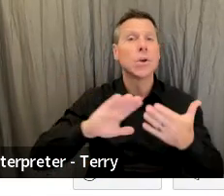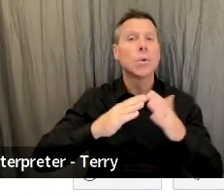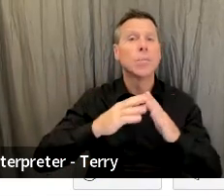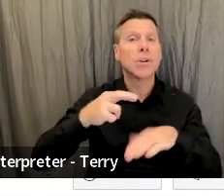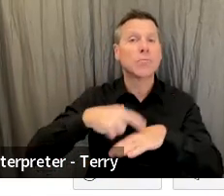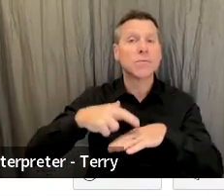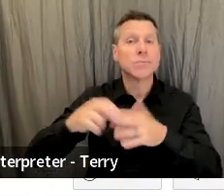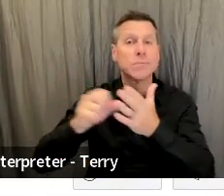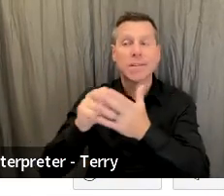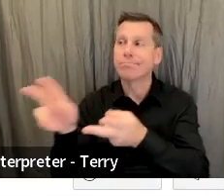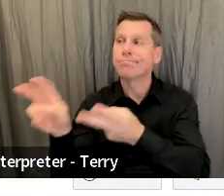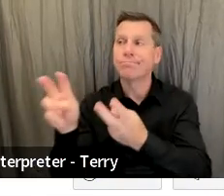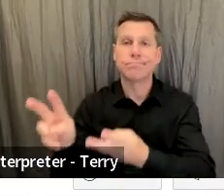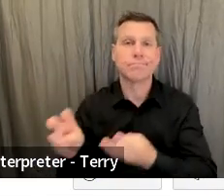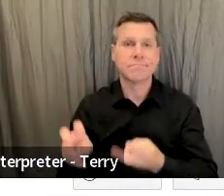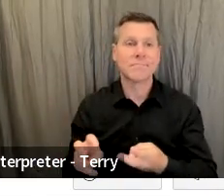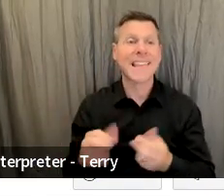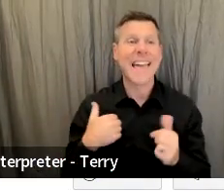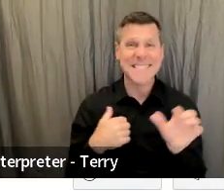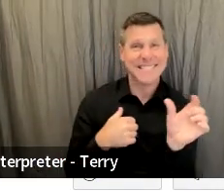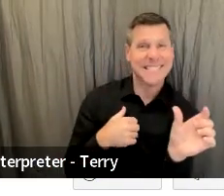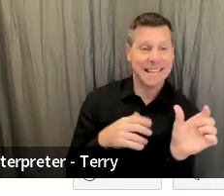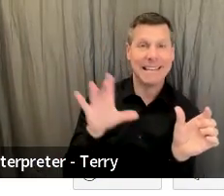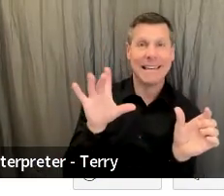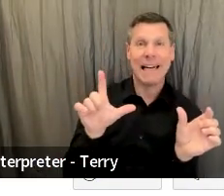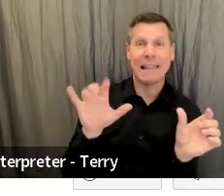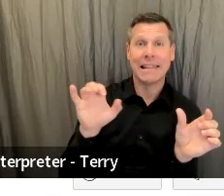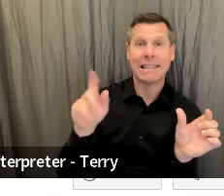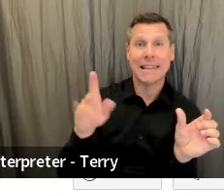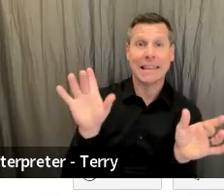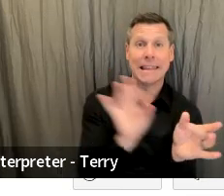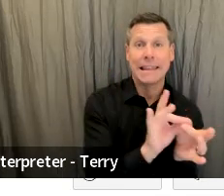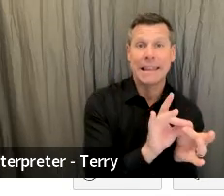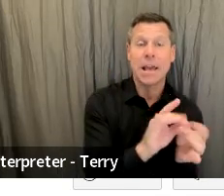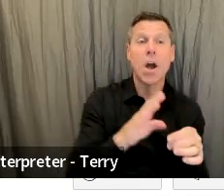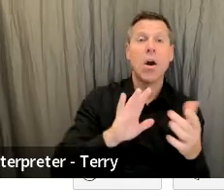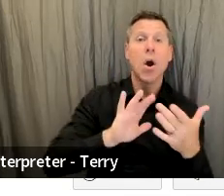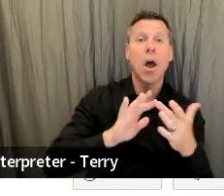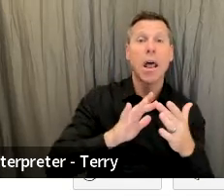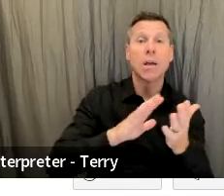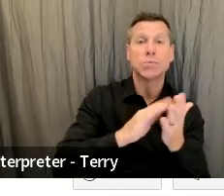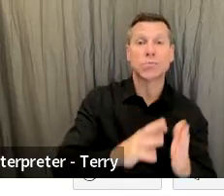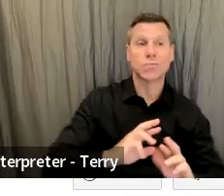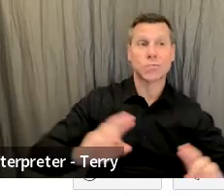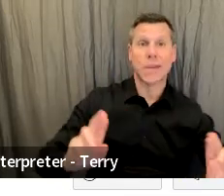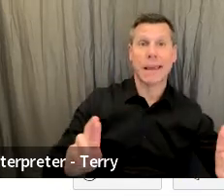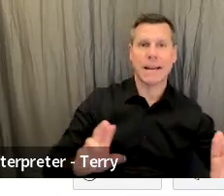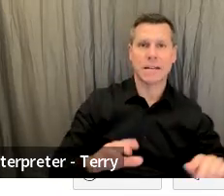We included a link to the campus's online student readiness. So especially for for us teaching English, one day